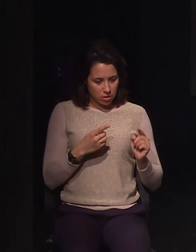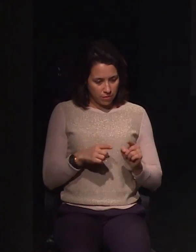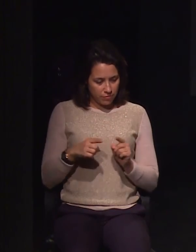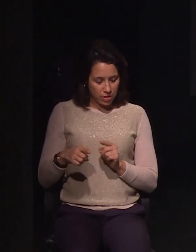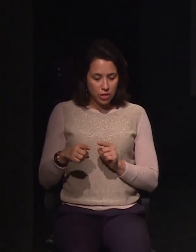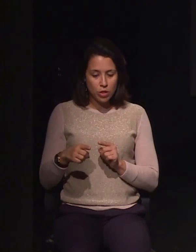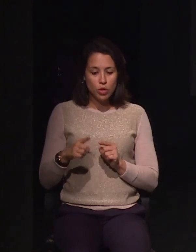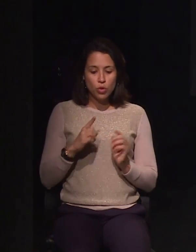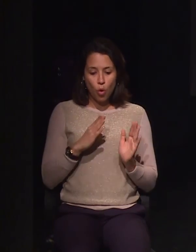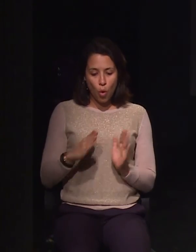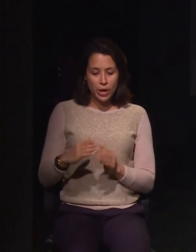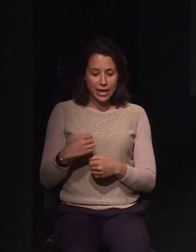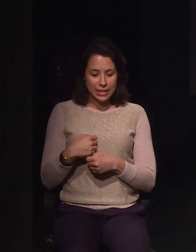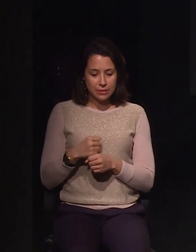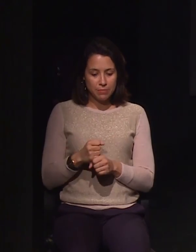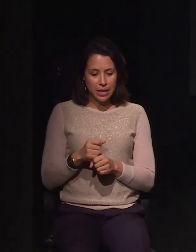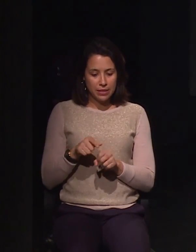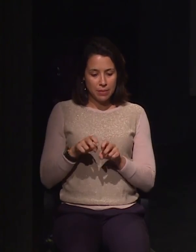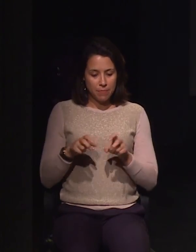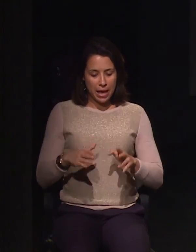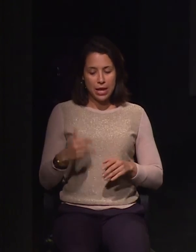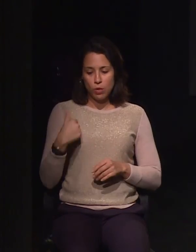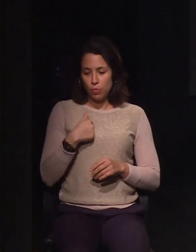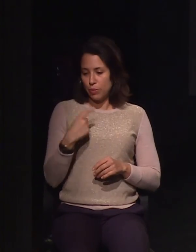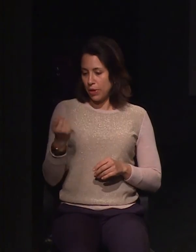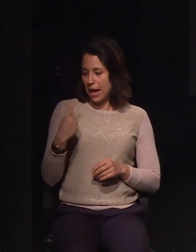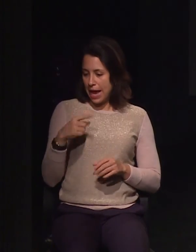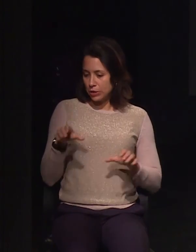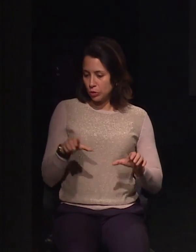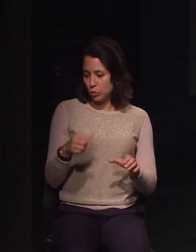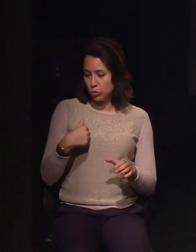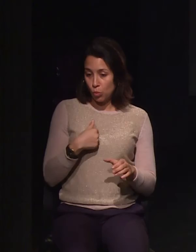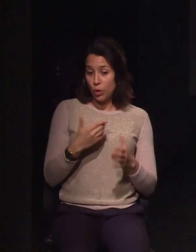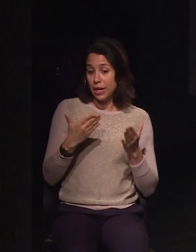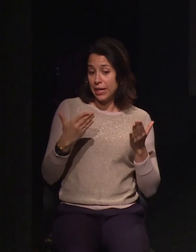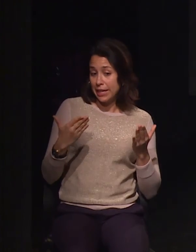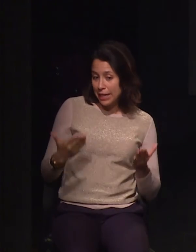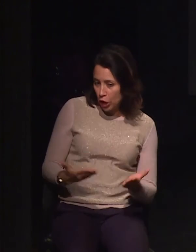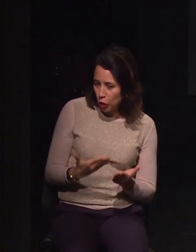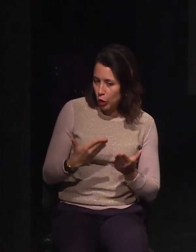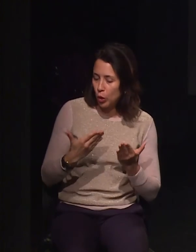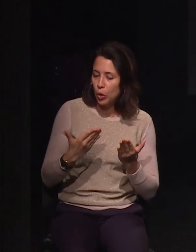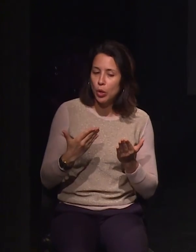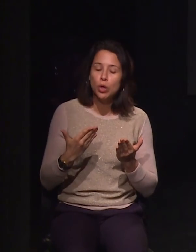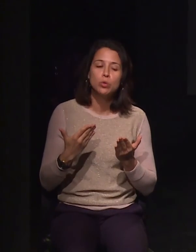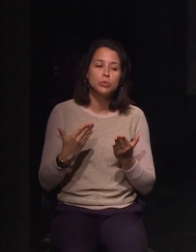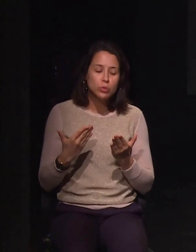made the panel and we were asked to do it so we’re here, that said, I think that this